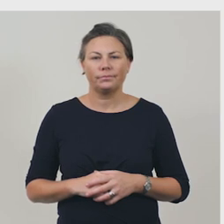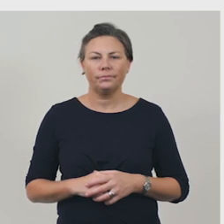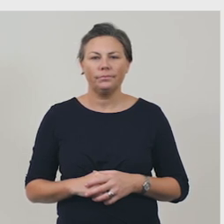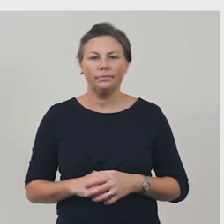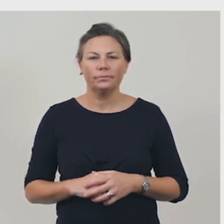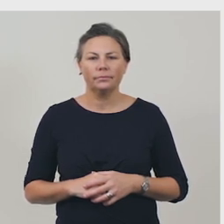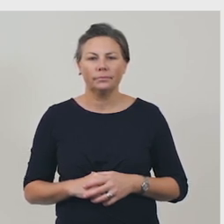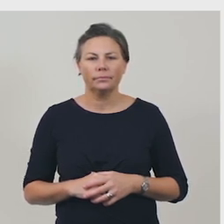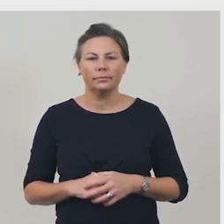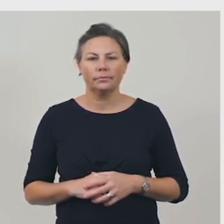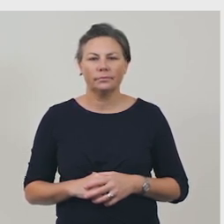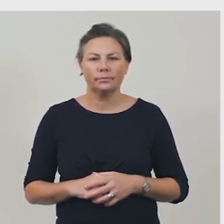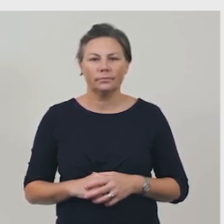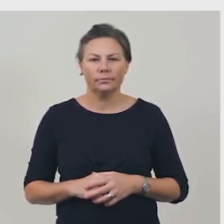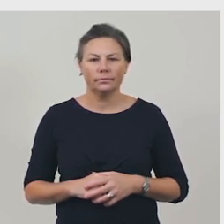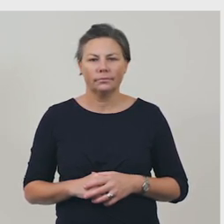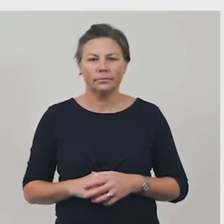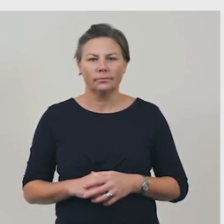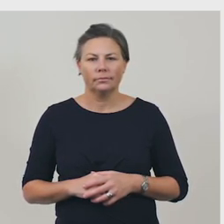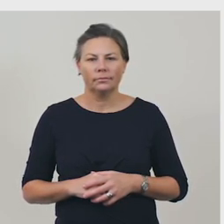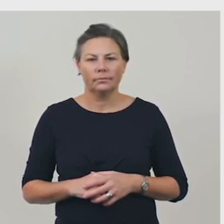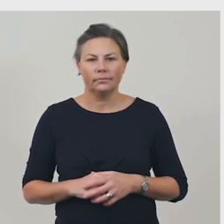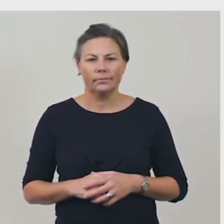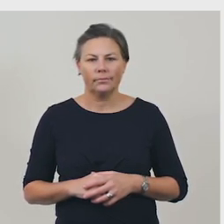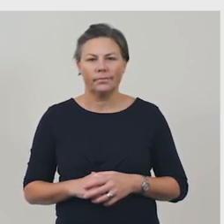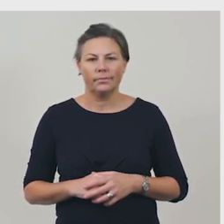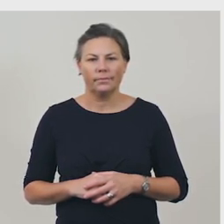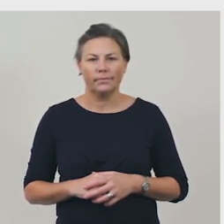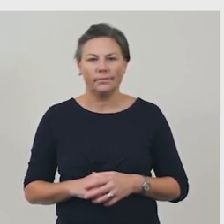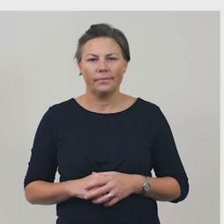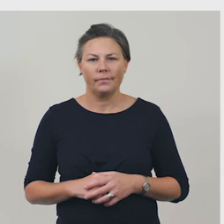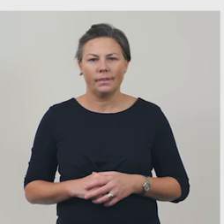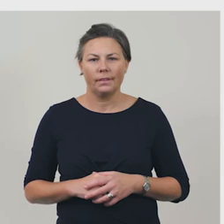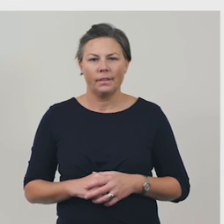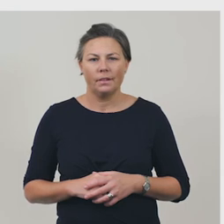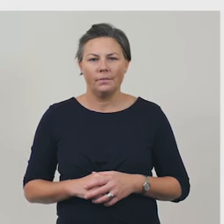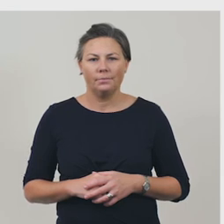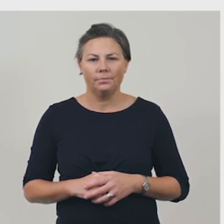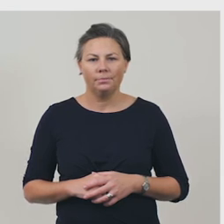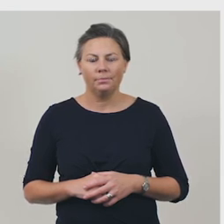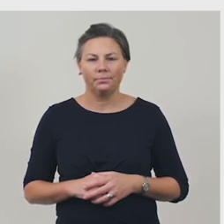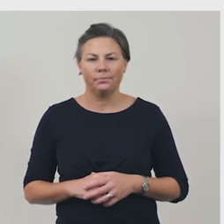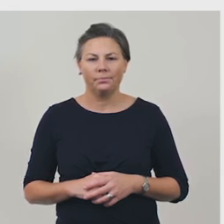[tyres screech] Think quick! [squeaky scream] Think fun! [toy giggles]